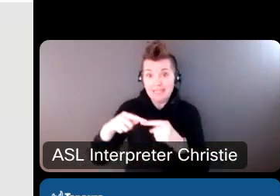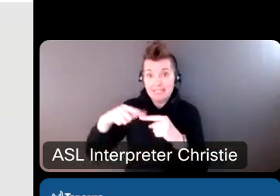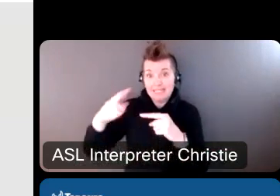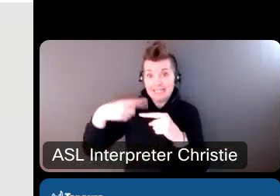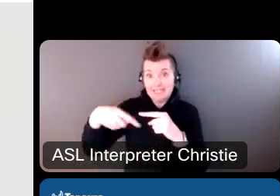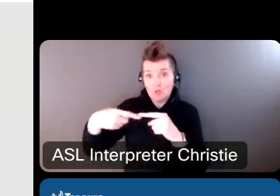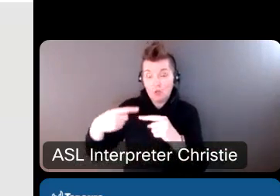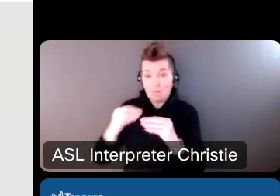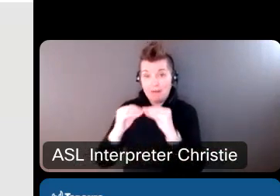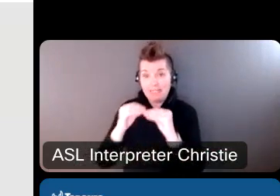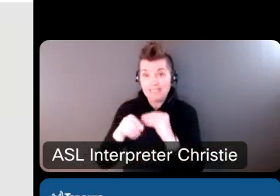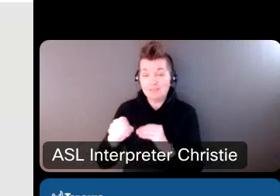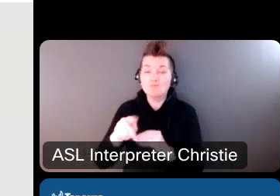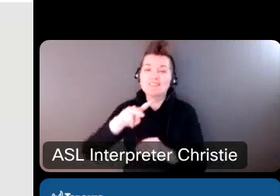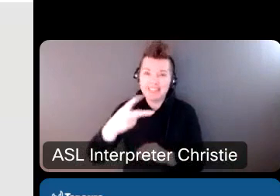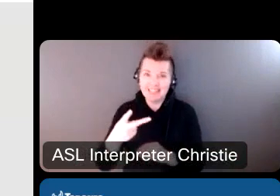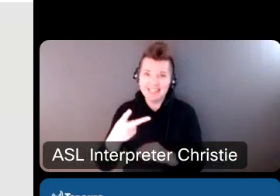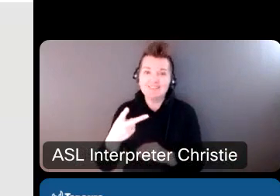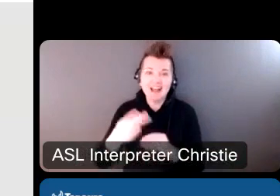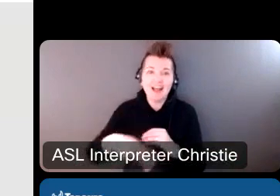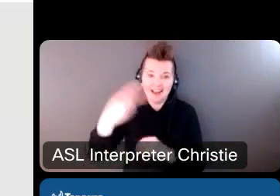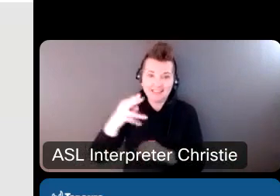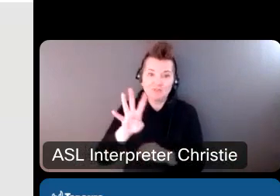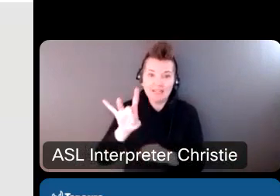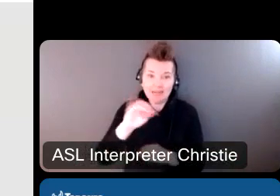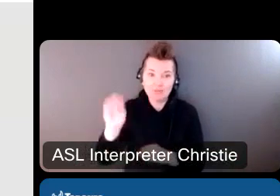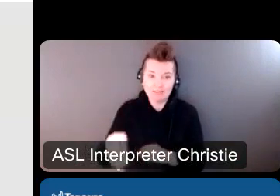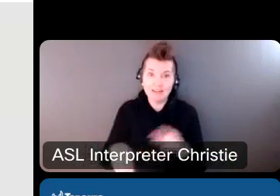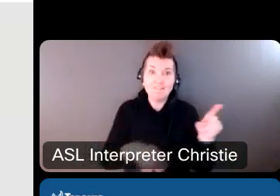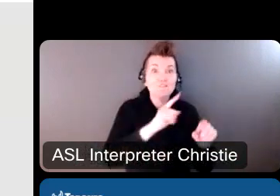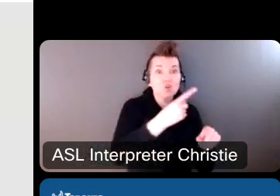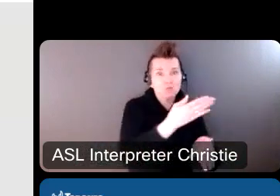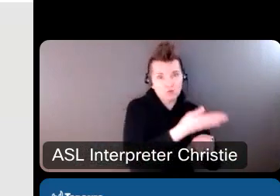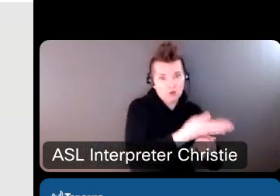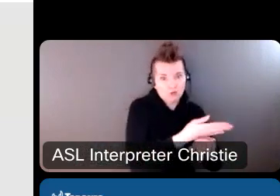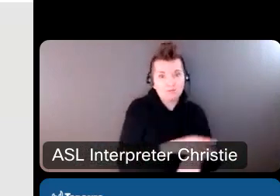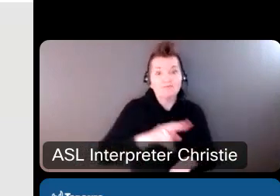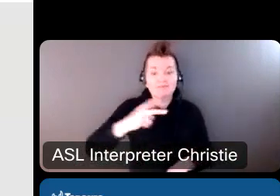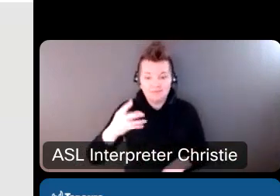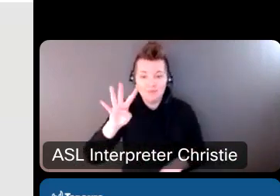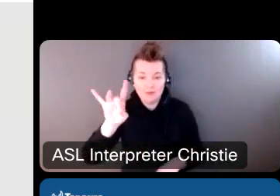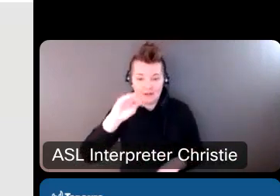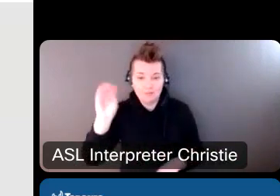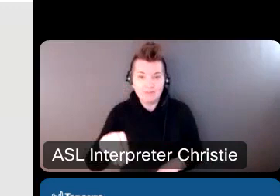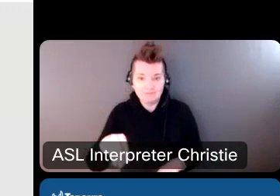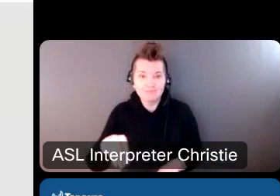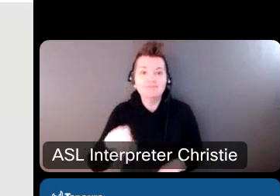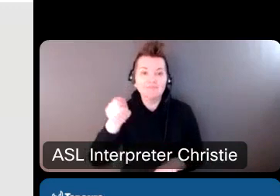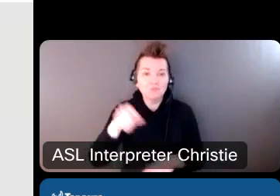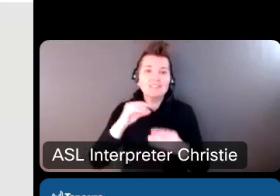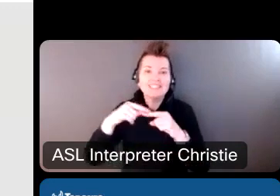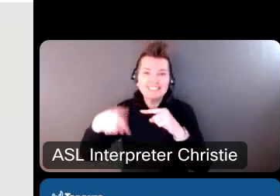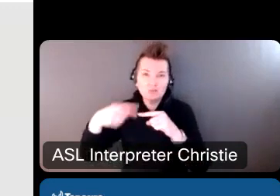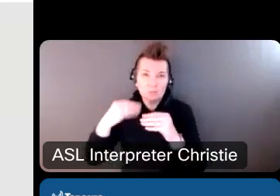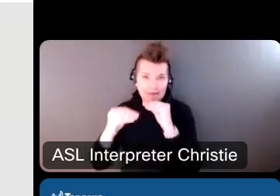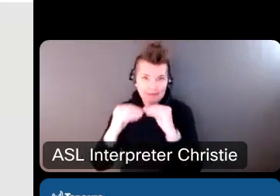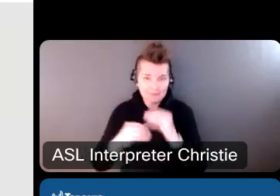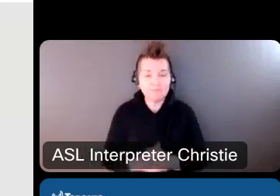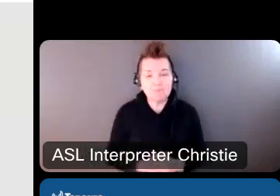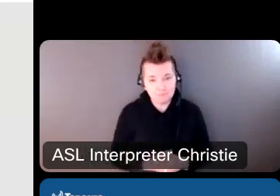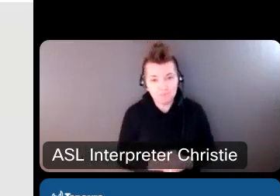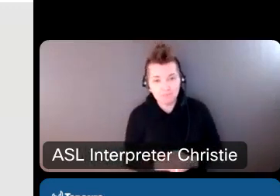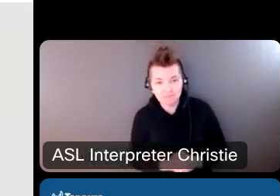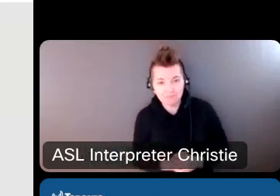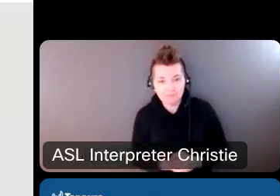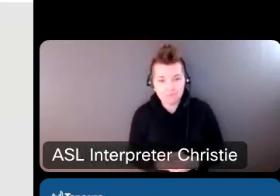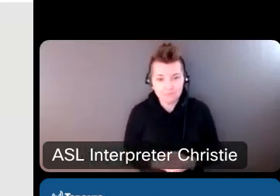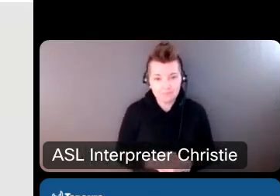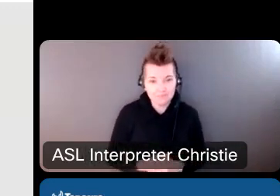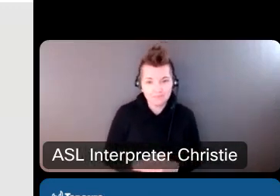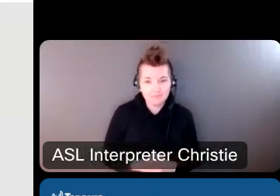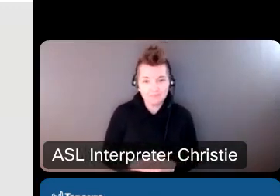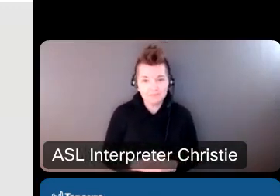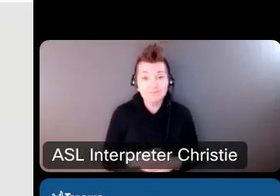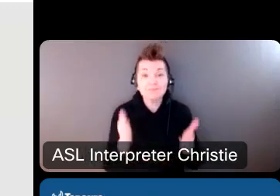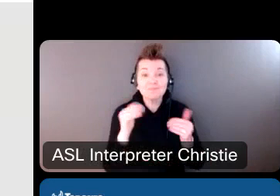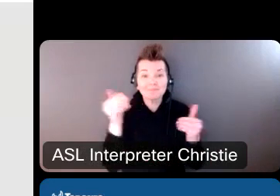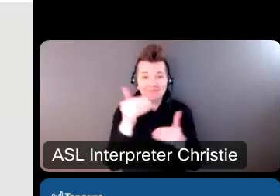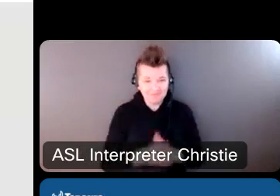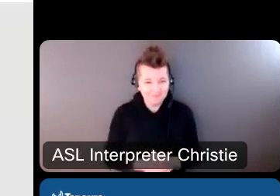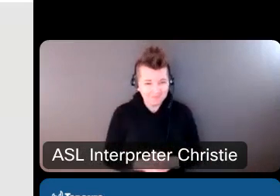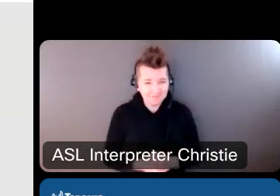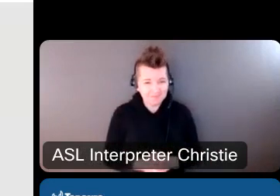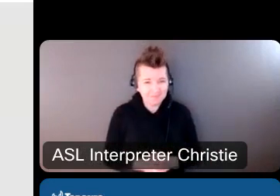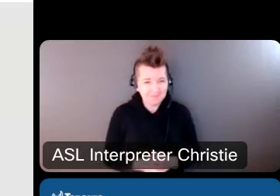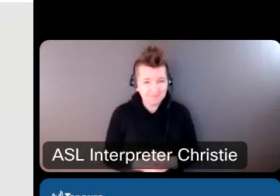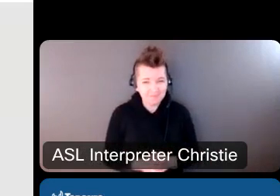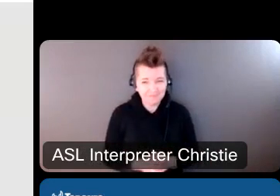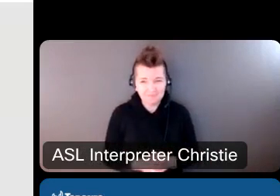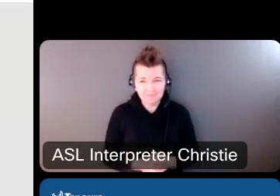selected at 48%. Going to our next slide.